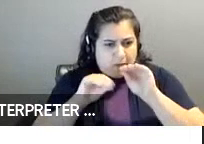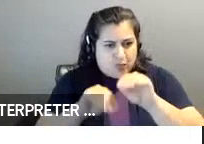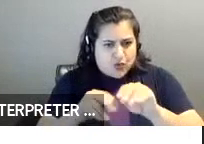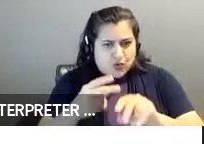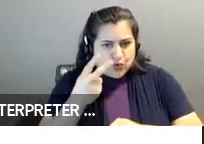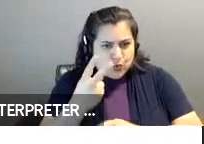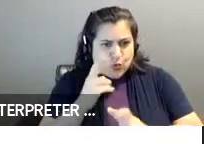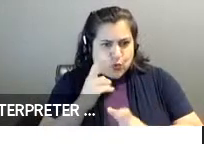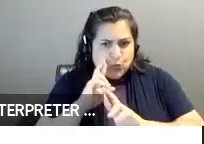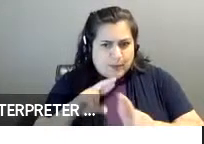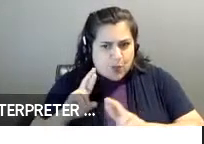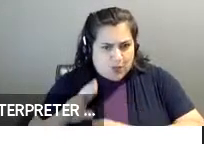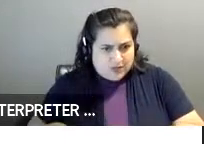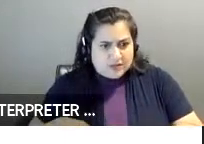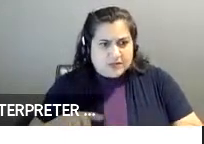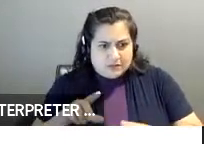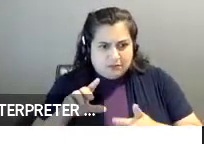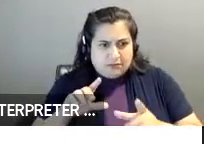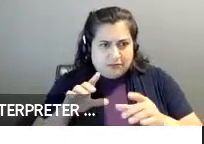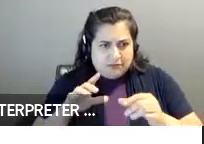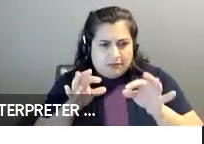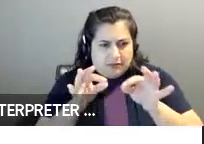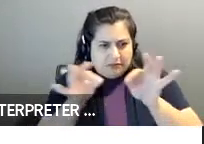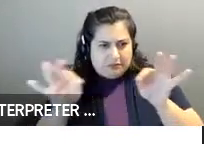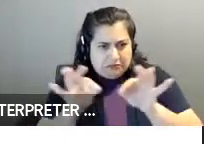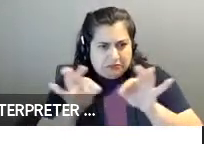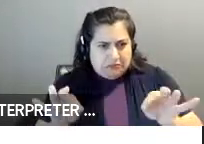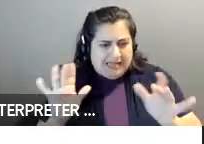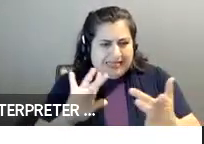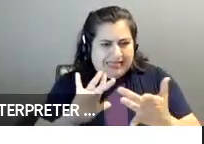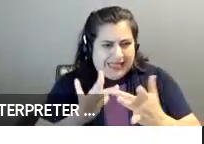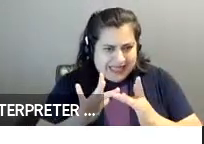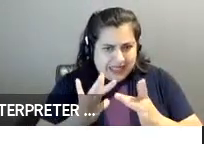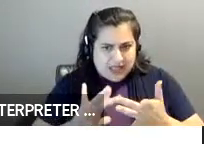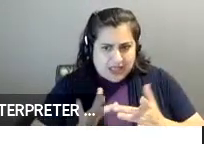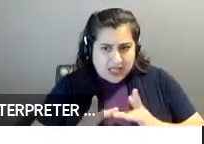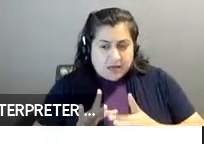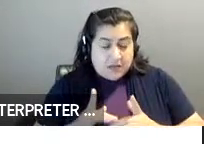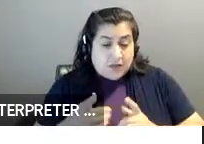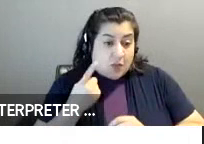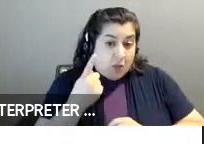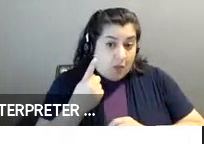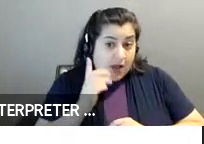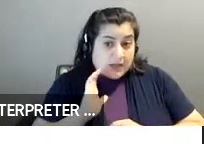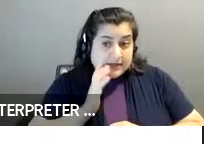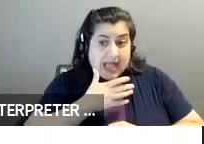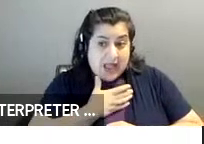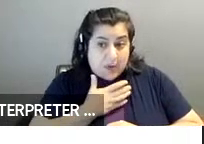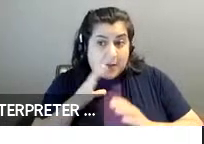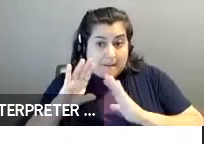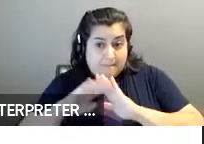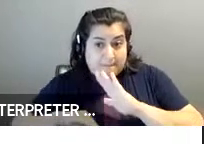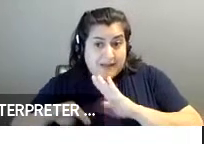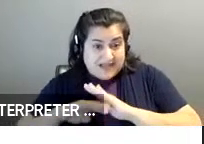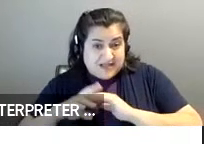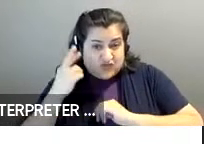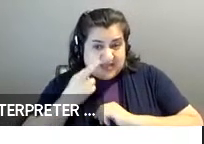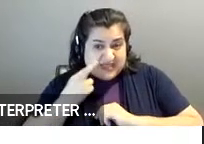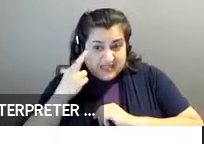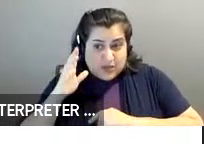One is the report that on which this presentation is based because the analysis of lower wheelchair seat heights.